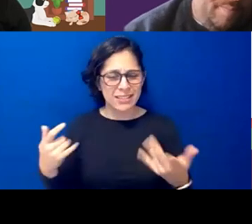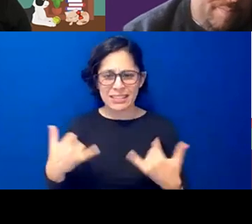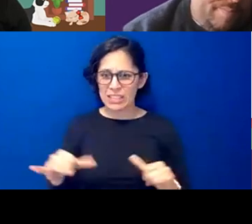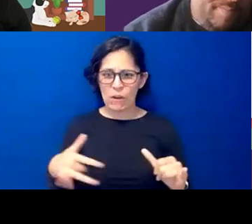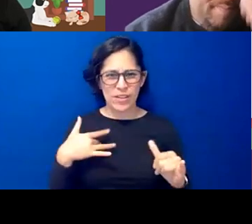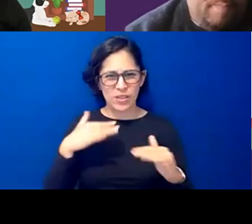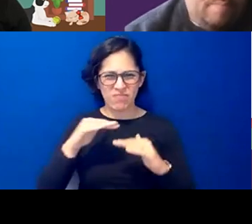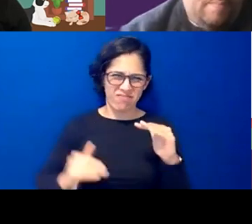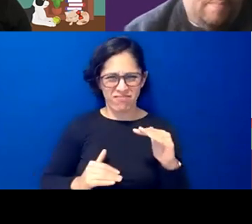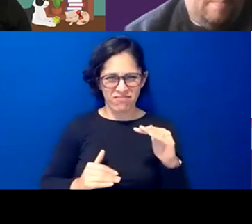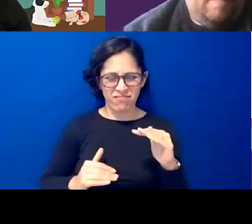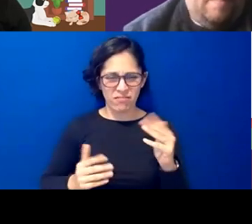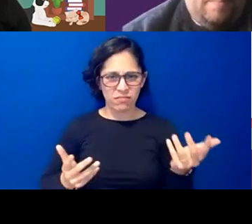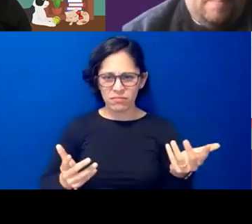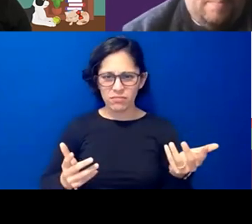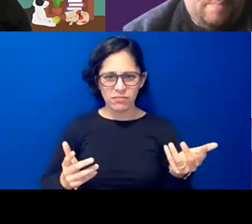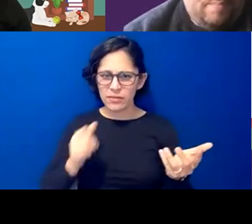Ghada Al-Masri: It still doesn't matter i'm not the right type of human being.